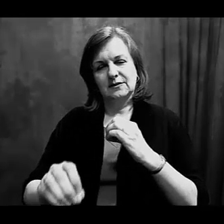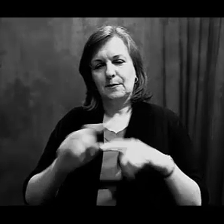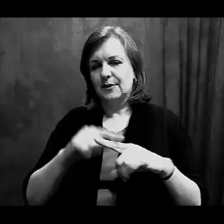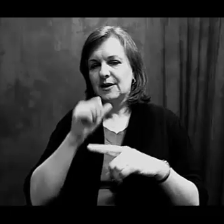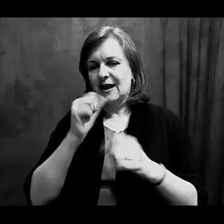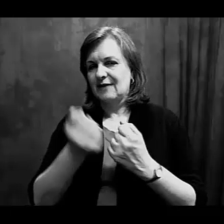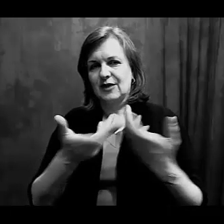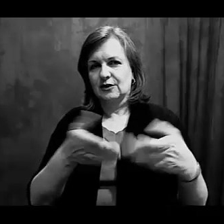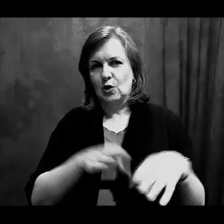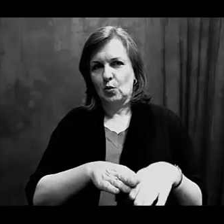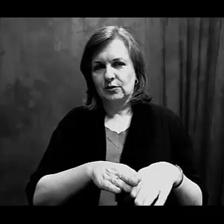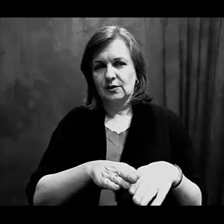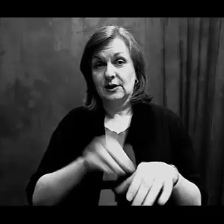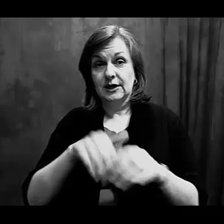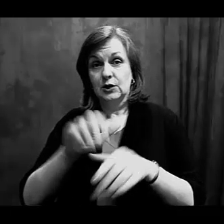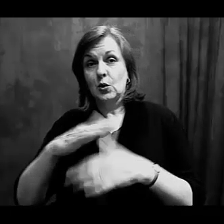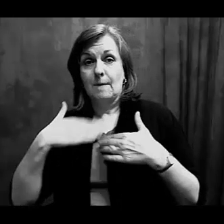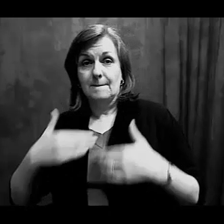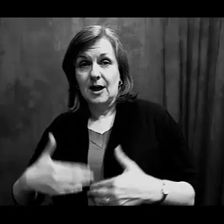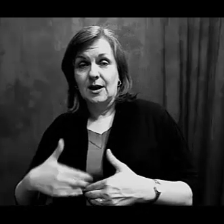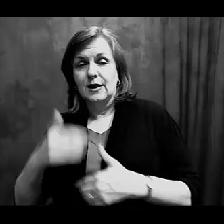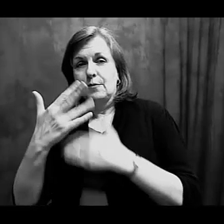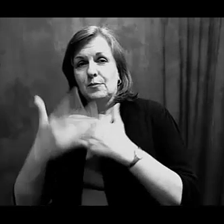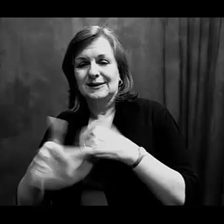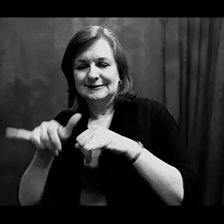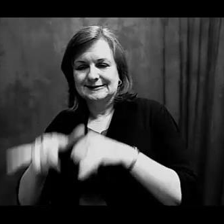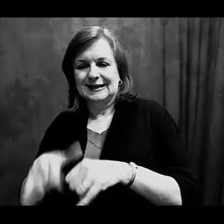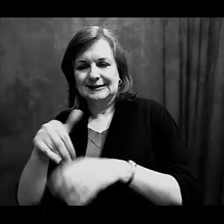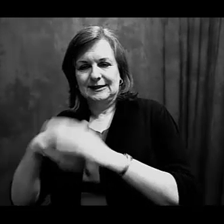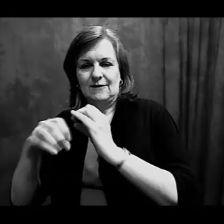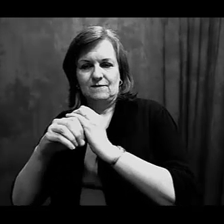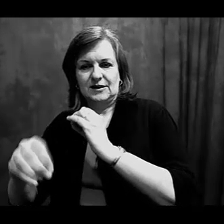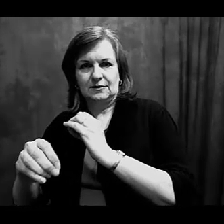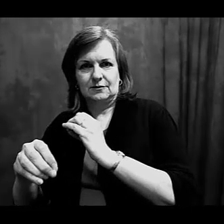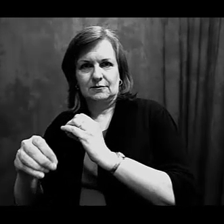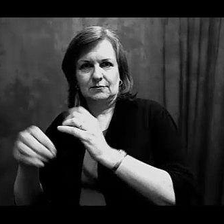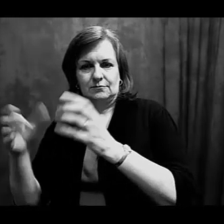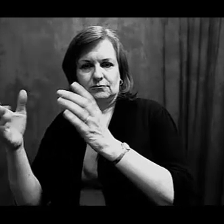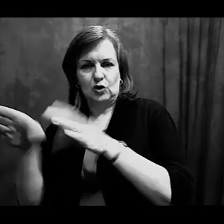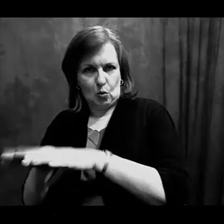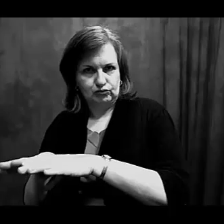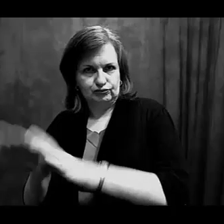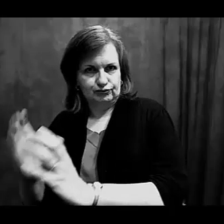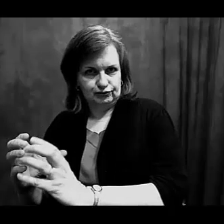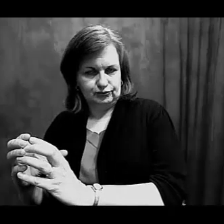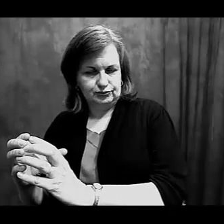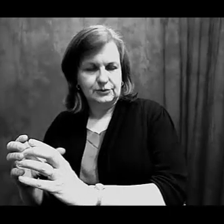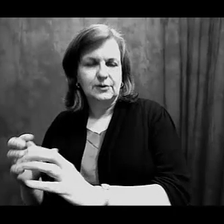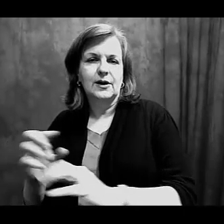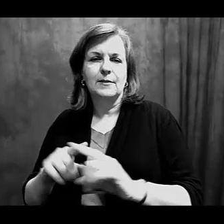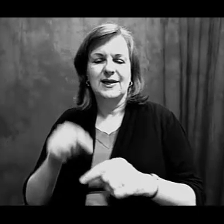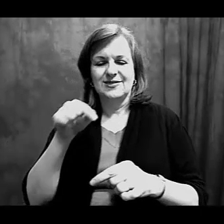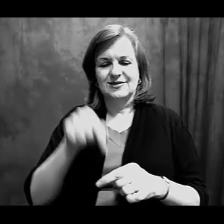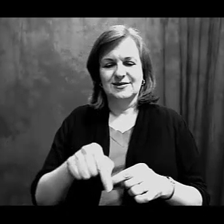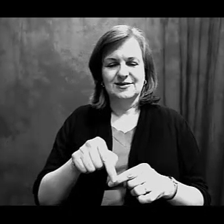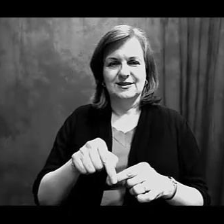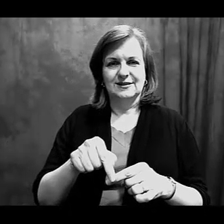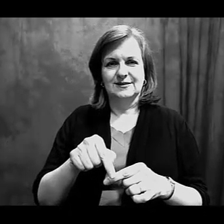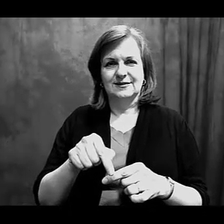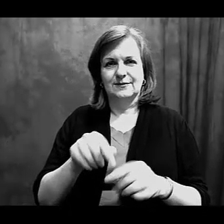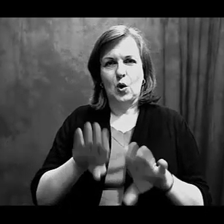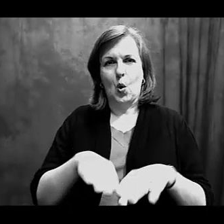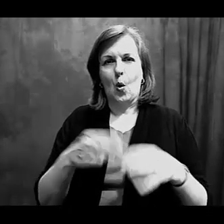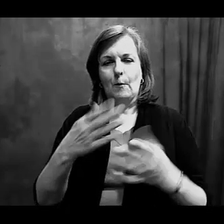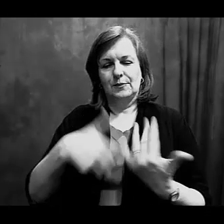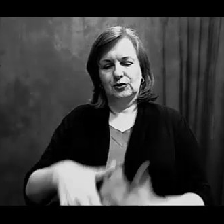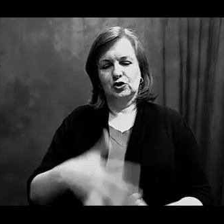we don't have everything closed up - in you, your blood is all contained - in these guys we actually look at